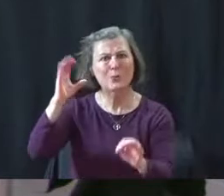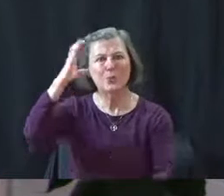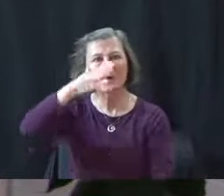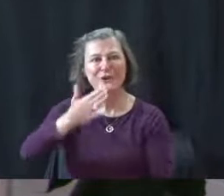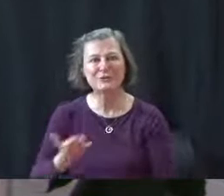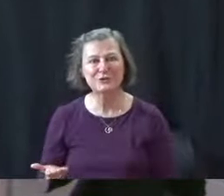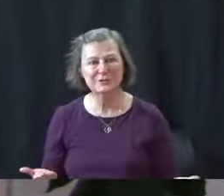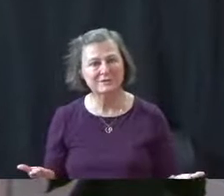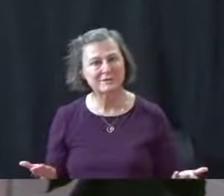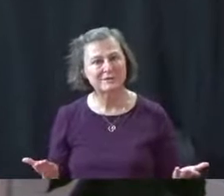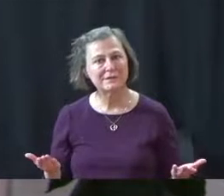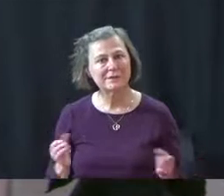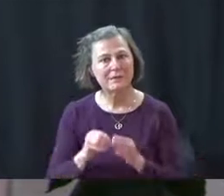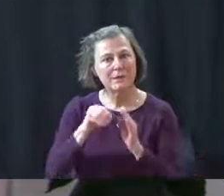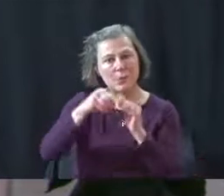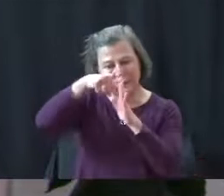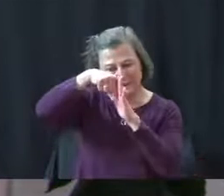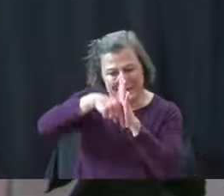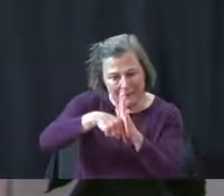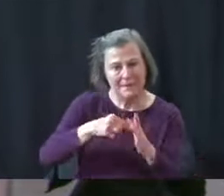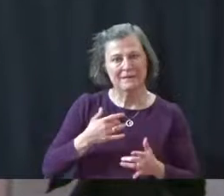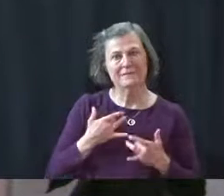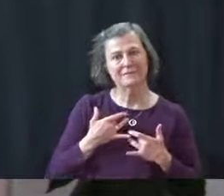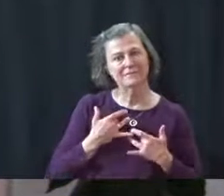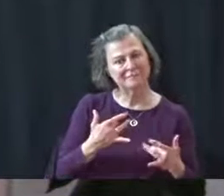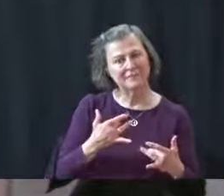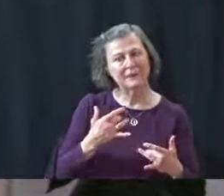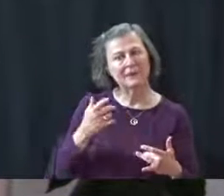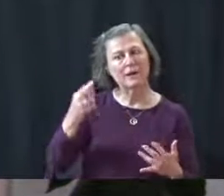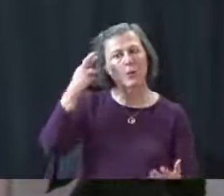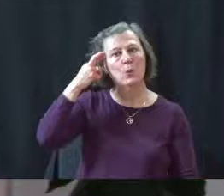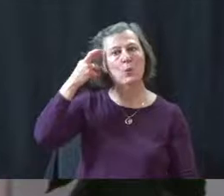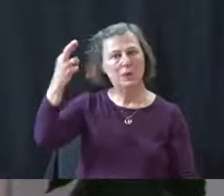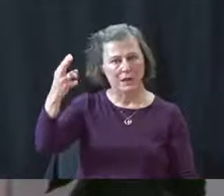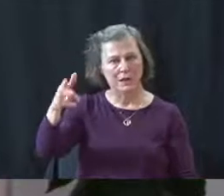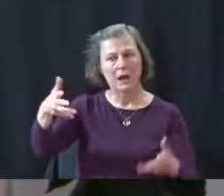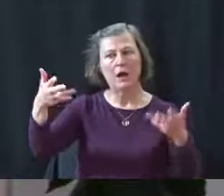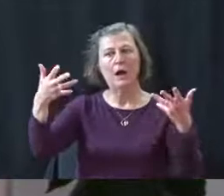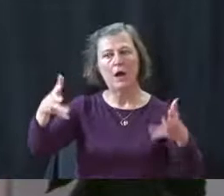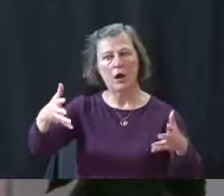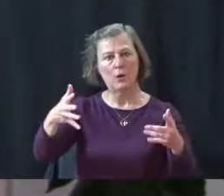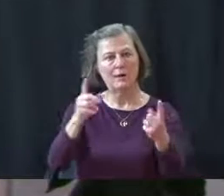And in this deeper sense he realized that he had already met the spirit of life and